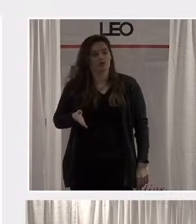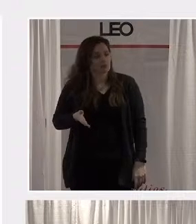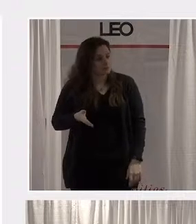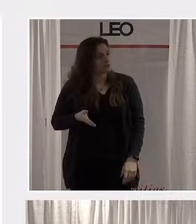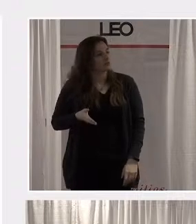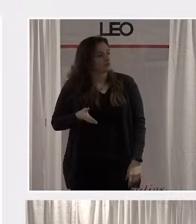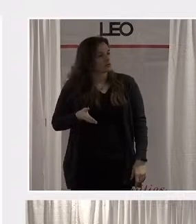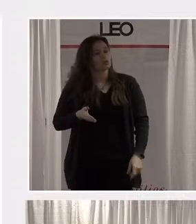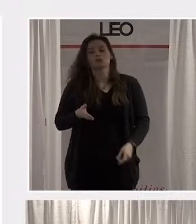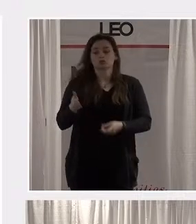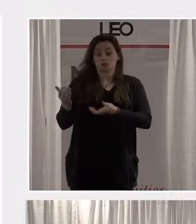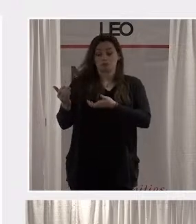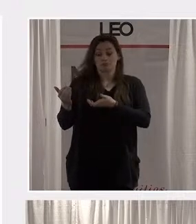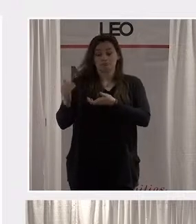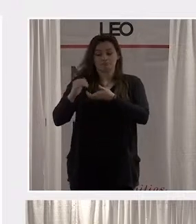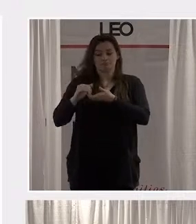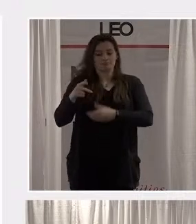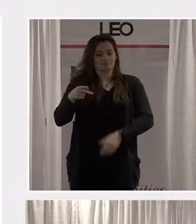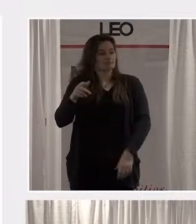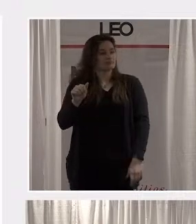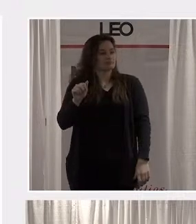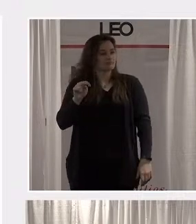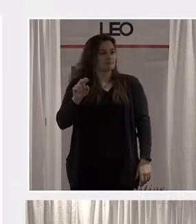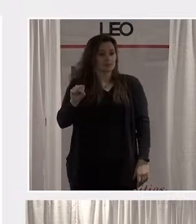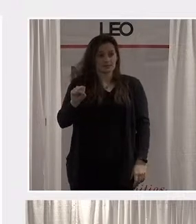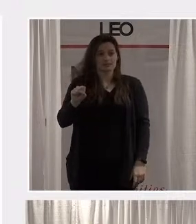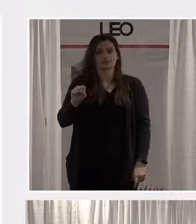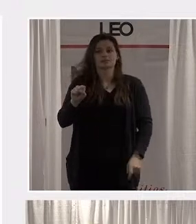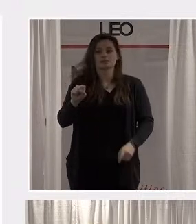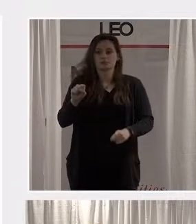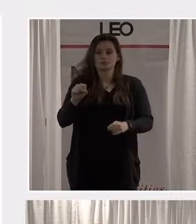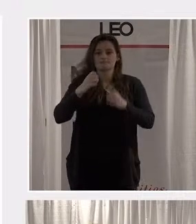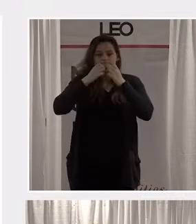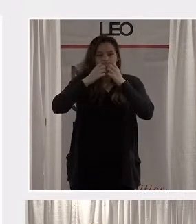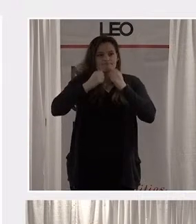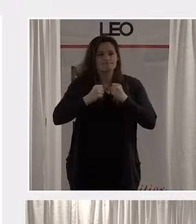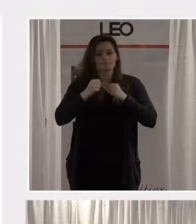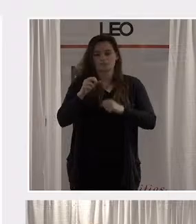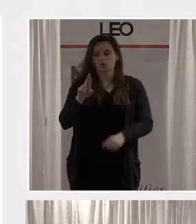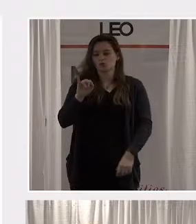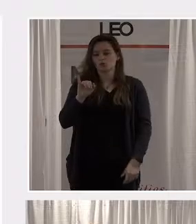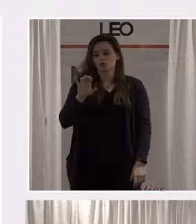CONTINUES TO FULLY EMBRACE THE INTENT AND MEANING OF RICK HANSON'S MAN IN MOTION TOUR